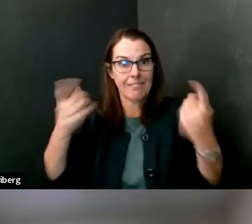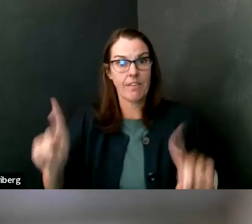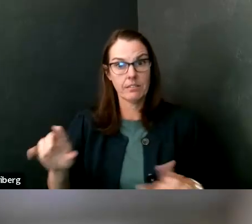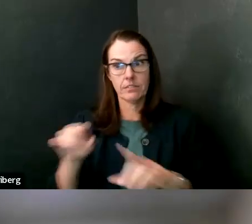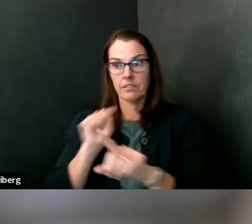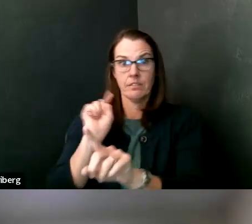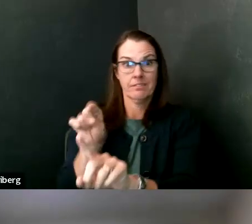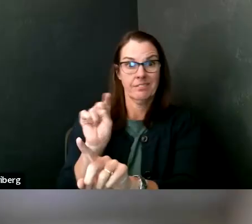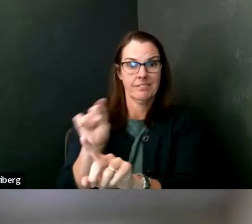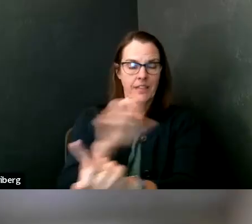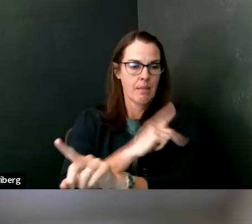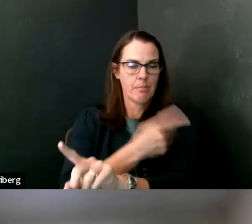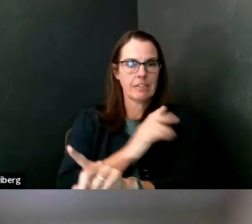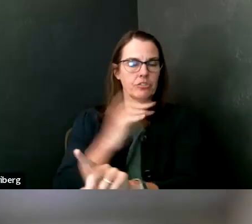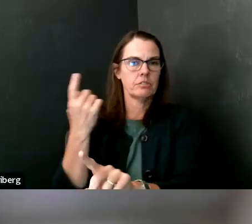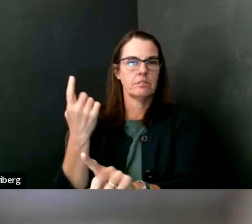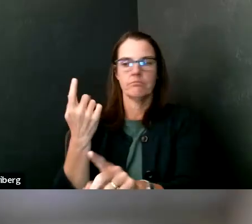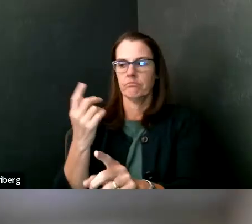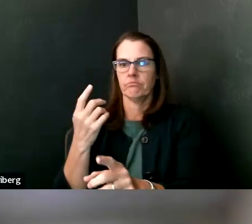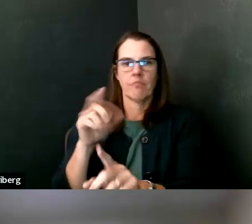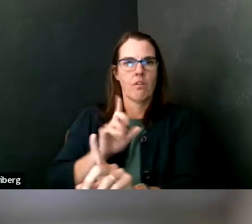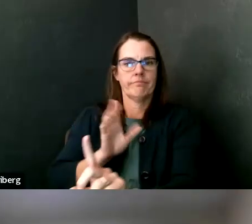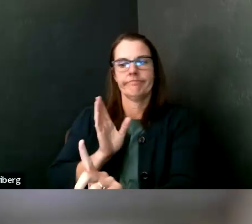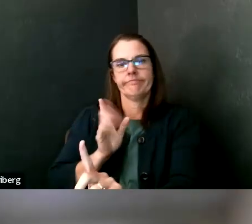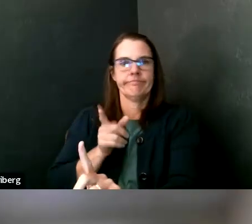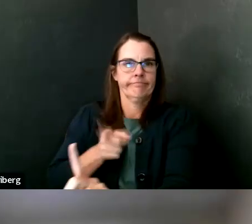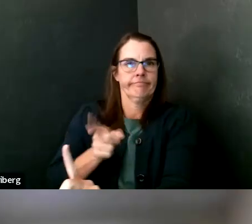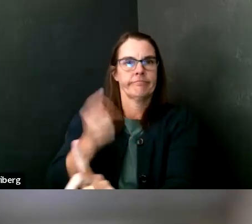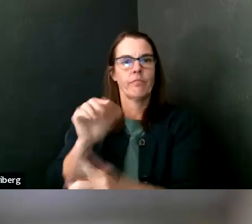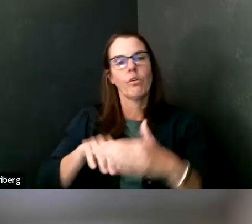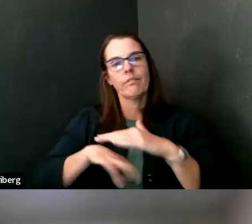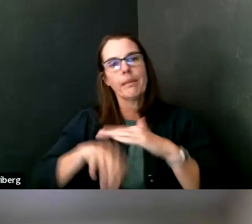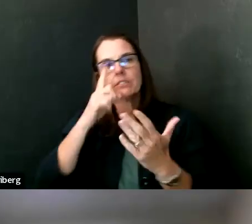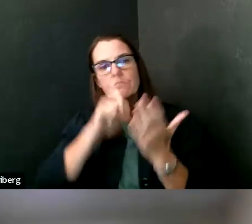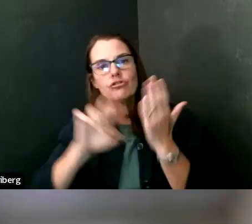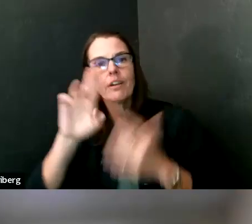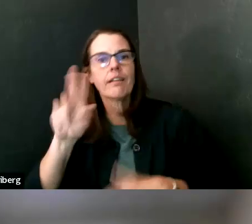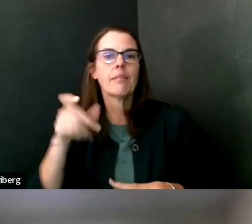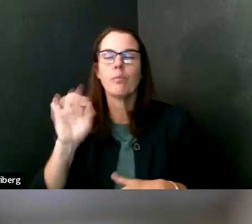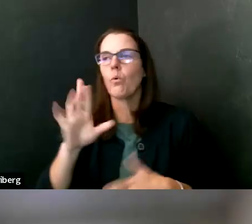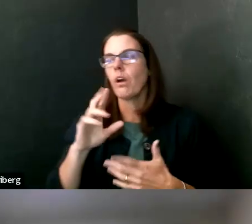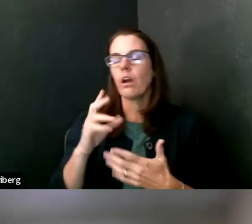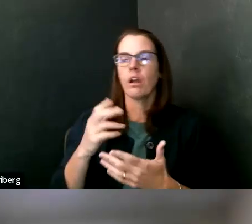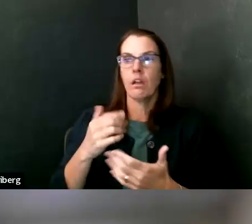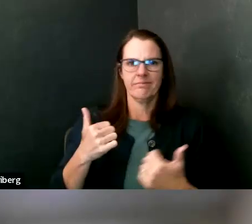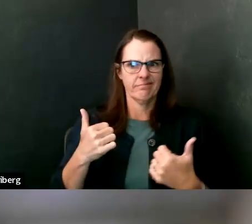patients are already going for uh basic checkups or uh questions about their health care,